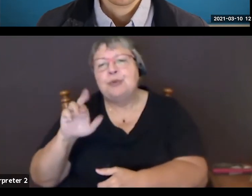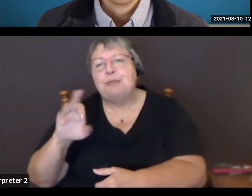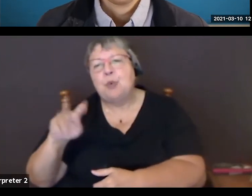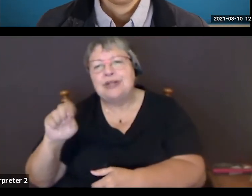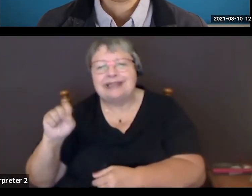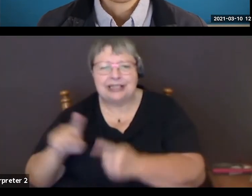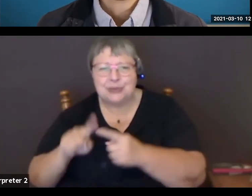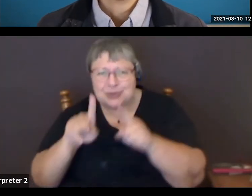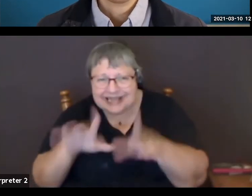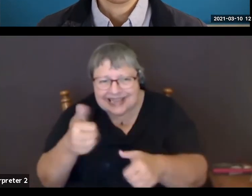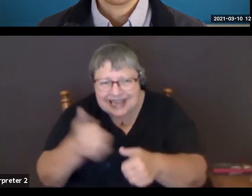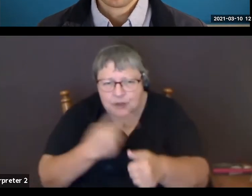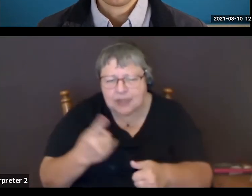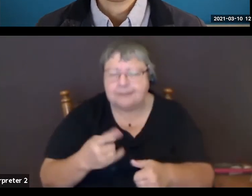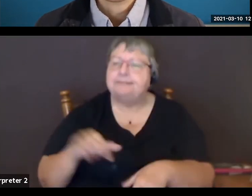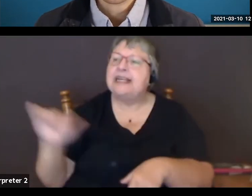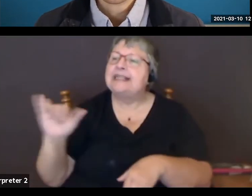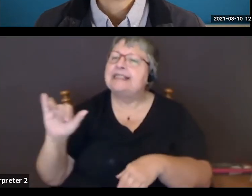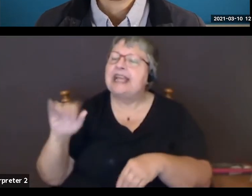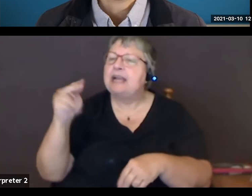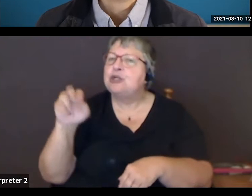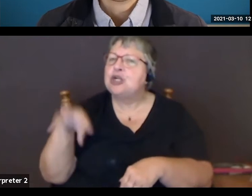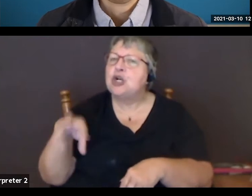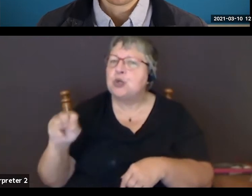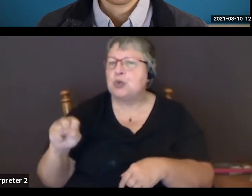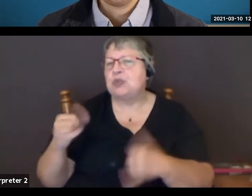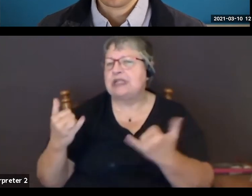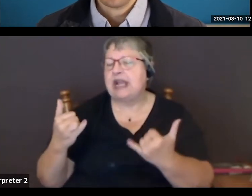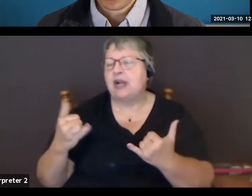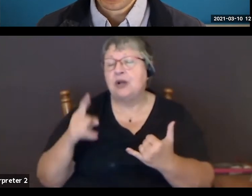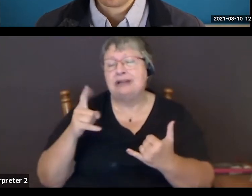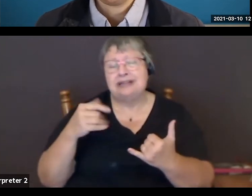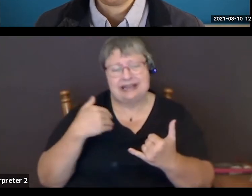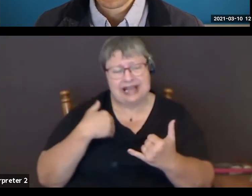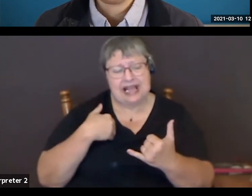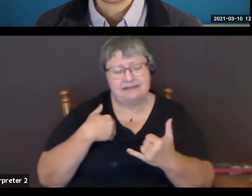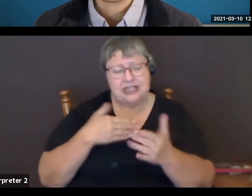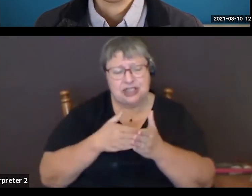If it's possible to derive some general principles about human and algorithm behavior.